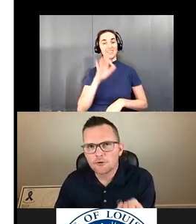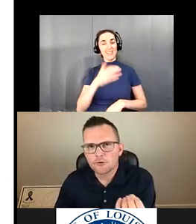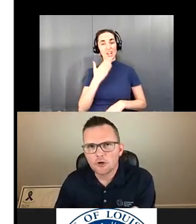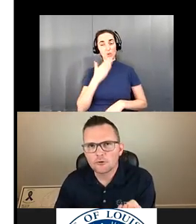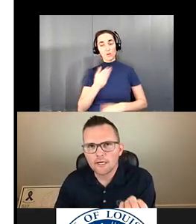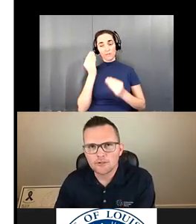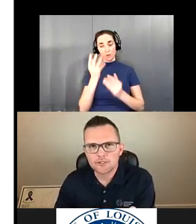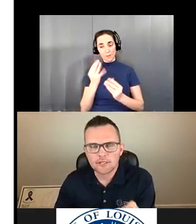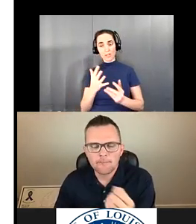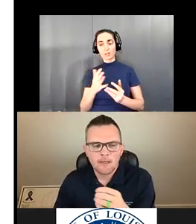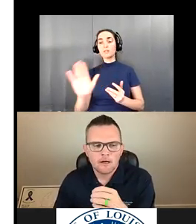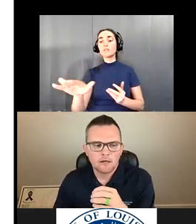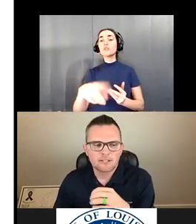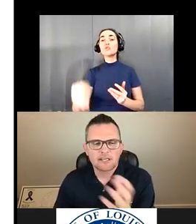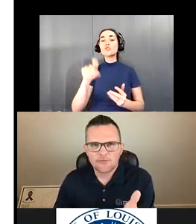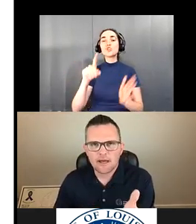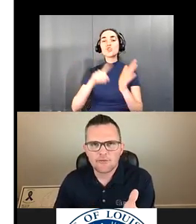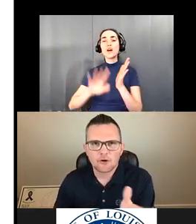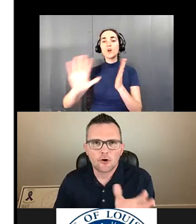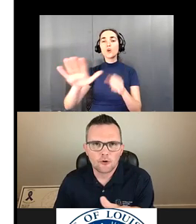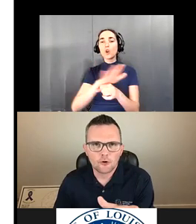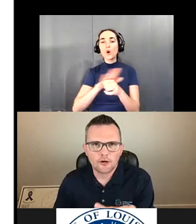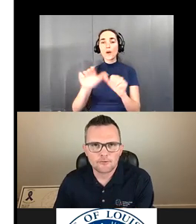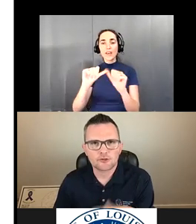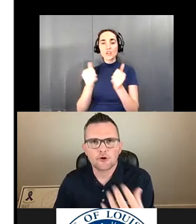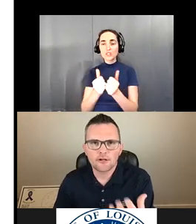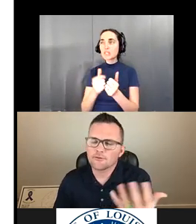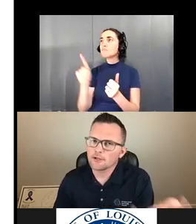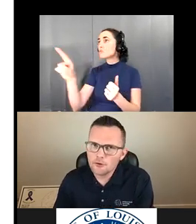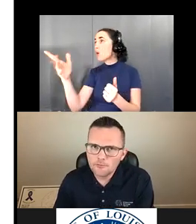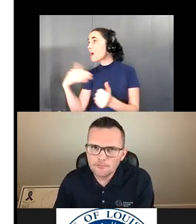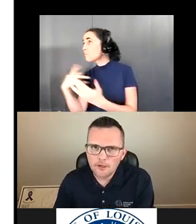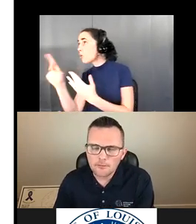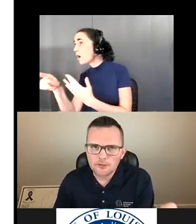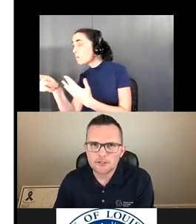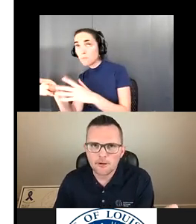with your local agency to see if they have their own programs started if they do participate